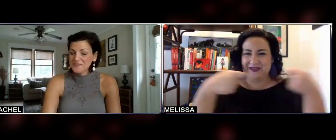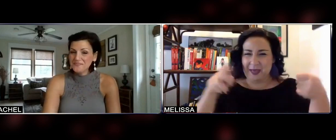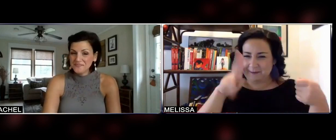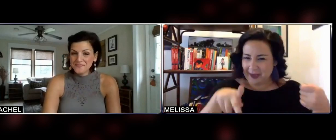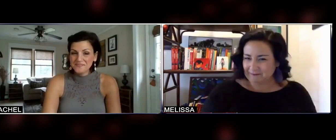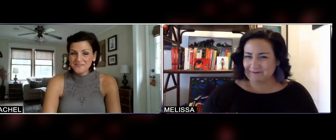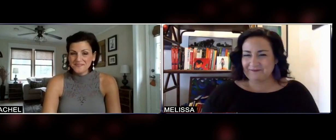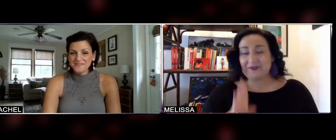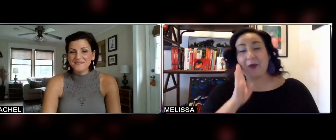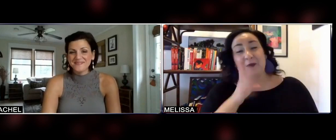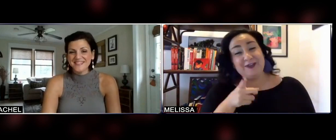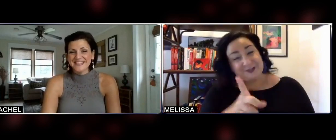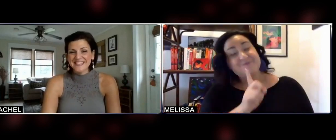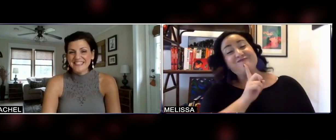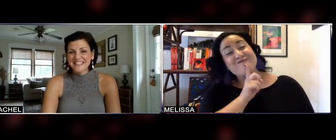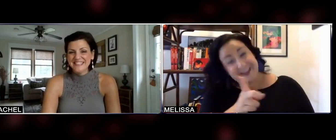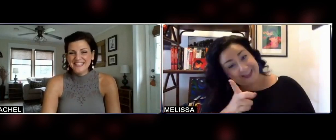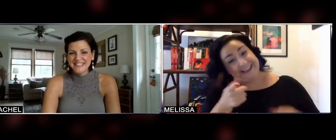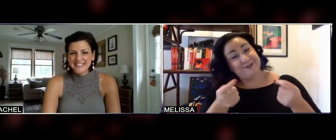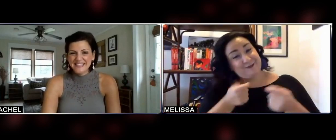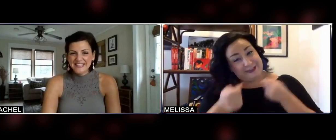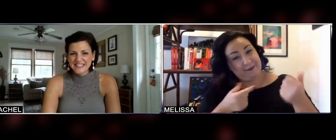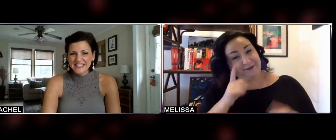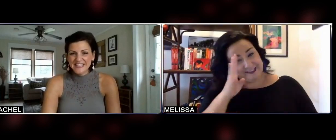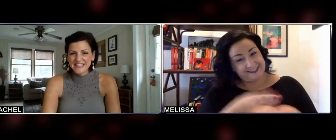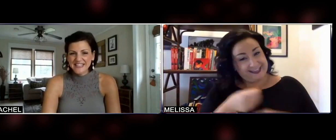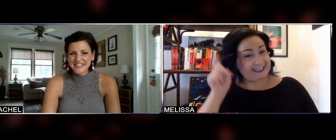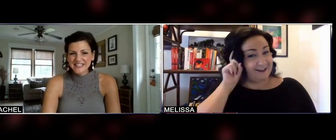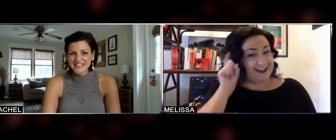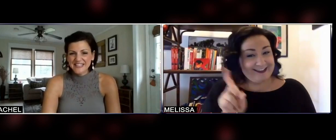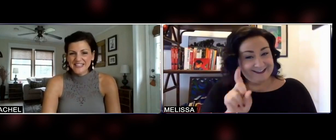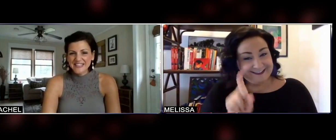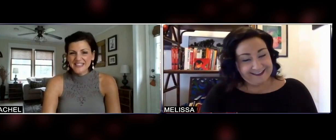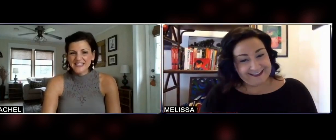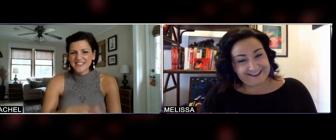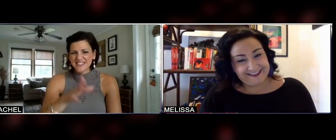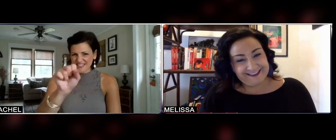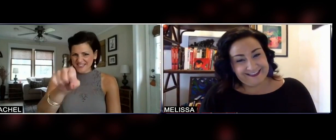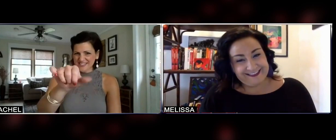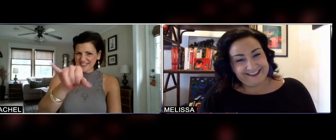before we wrap it up. Would you REALLY strip to pay for your son's hearing aids???